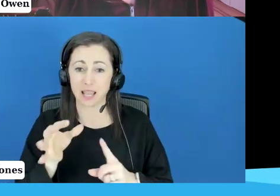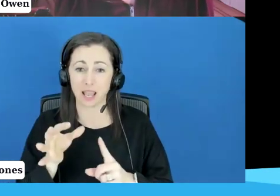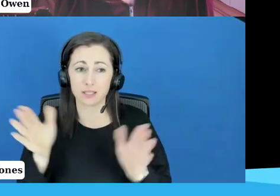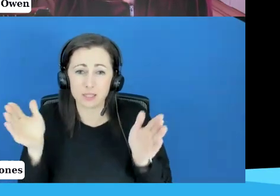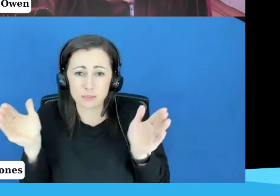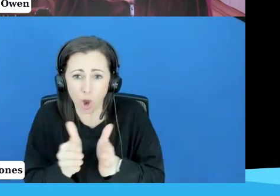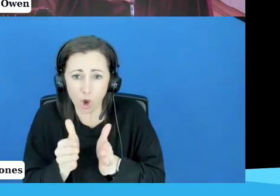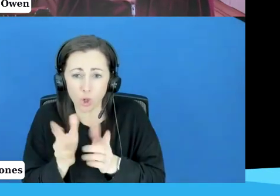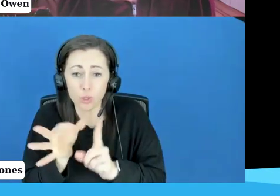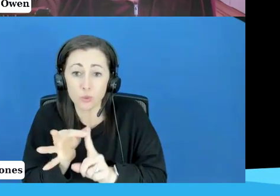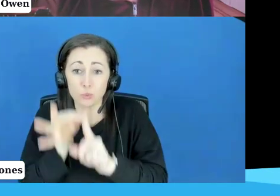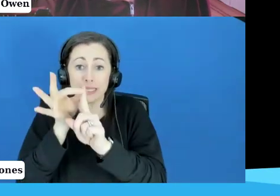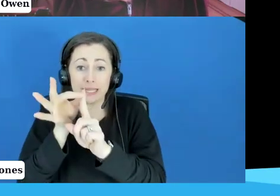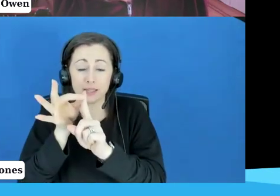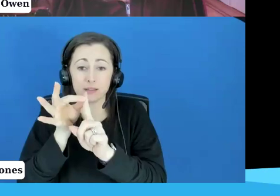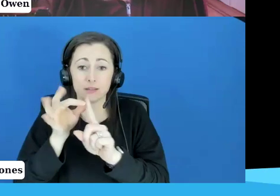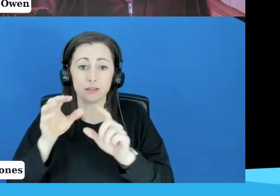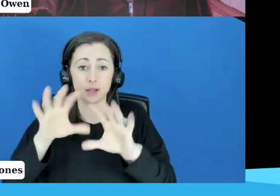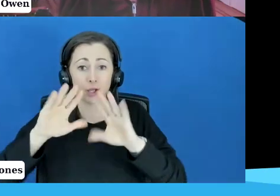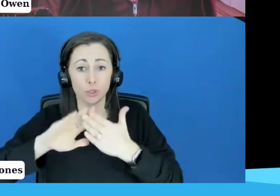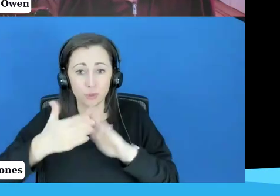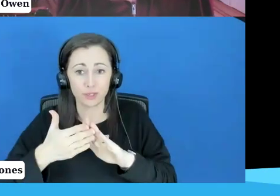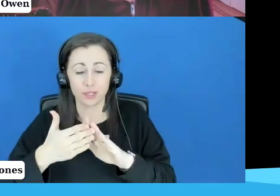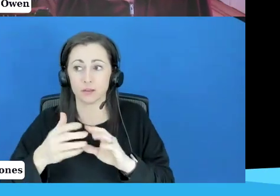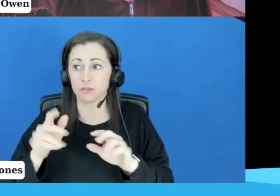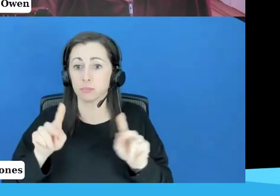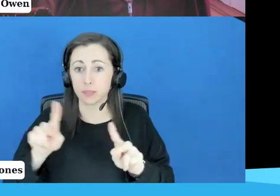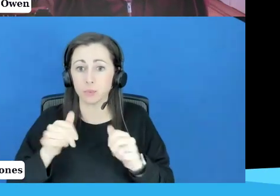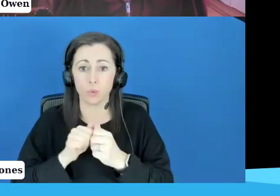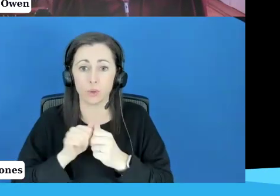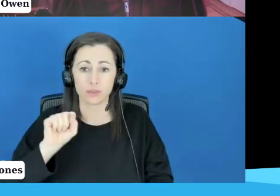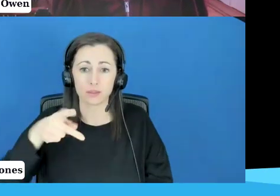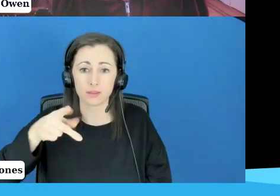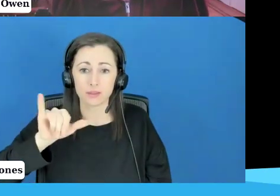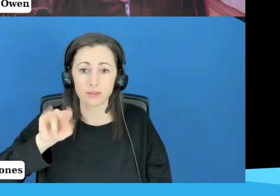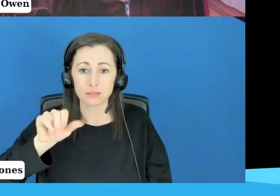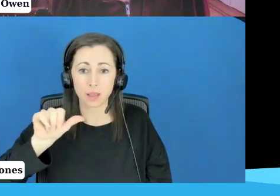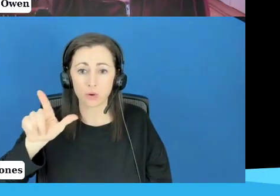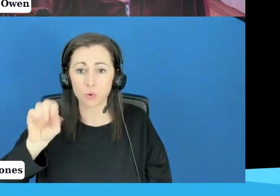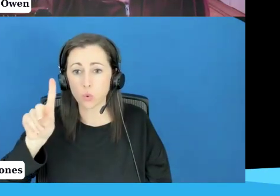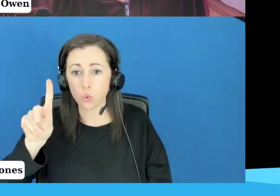of folks with spinal cord injuries. Maybe not all of you have a spinal cord injury, but I would say,